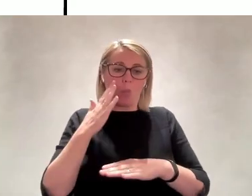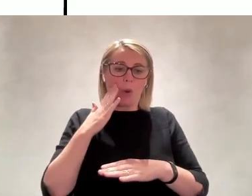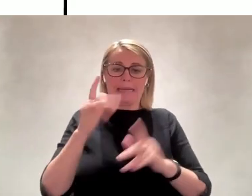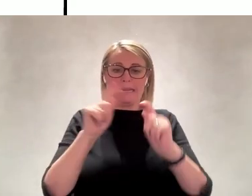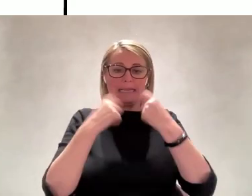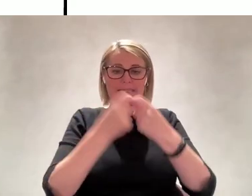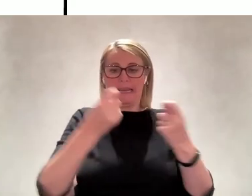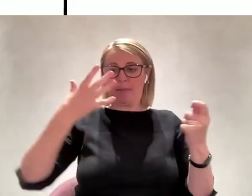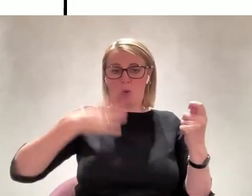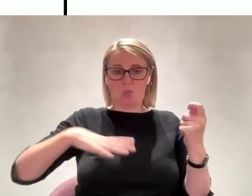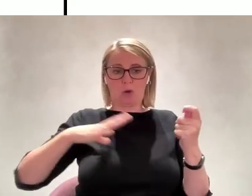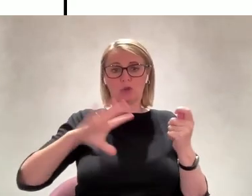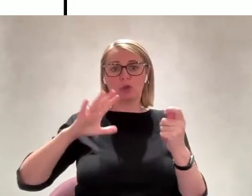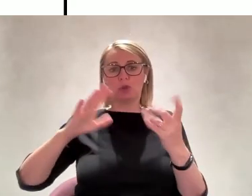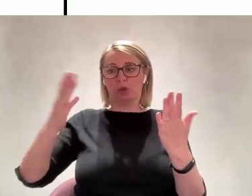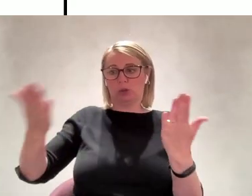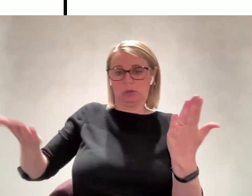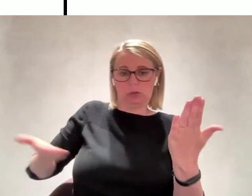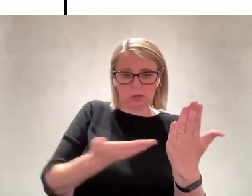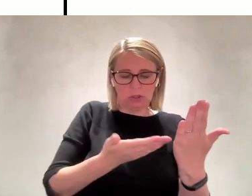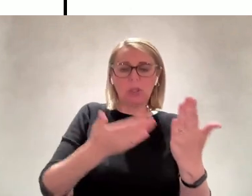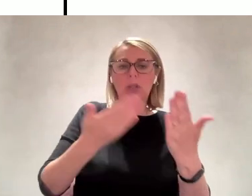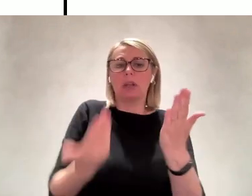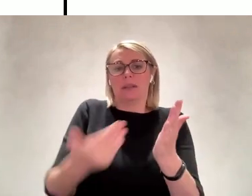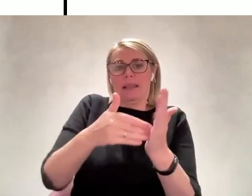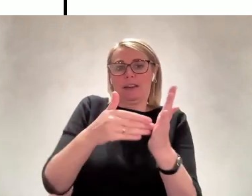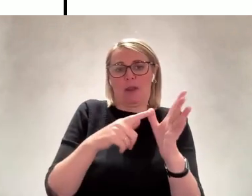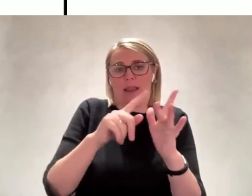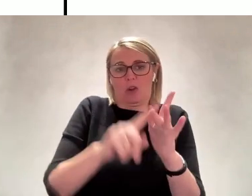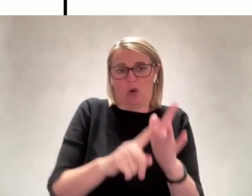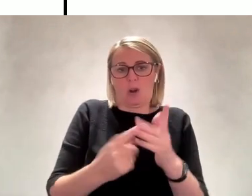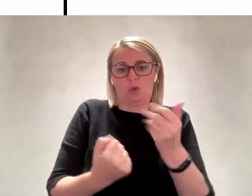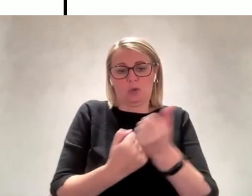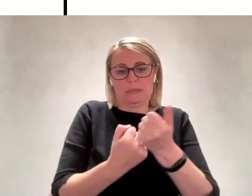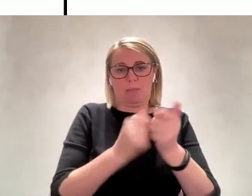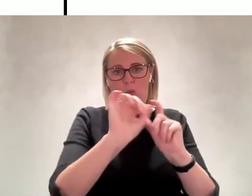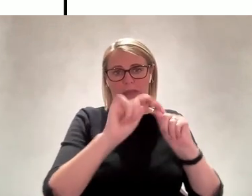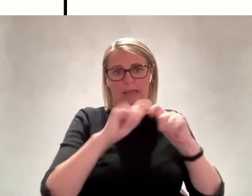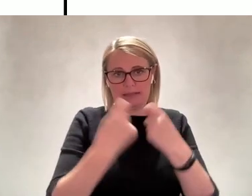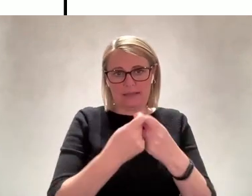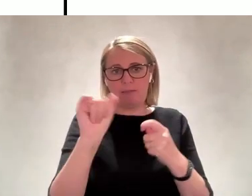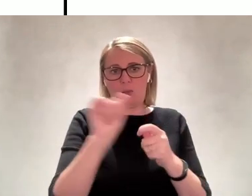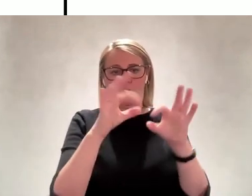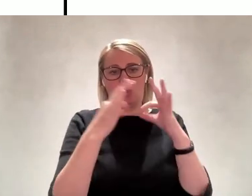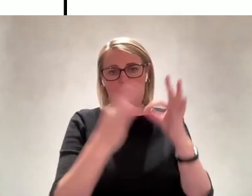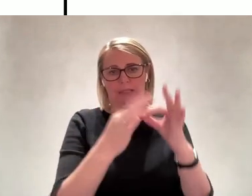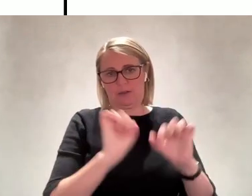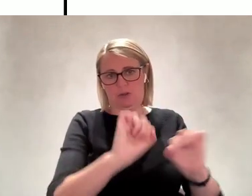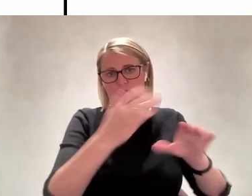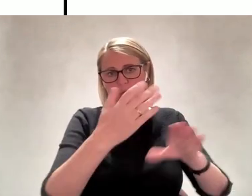is seeking to introduce an AI tool to support their team or organisation's work.